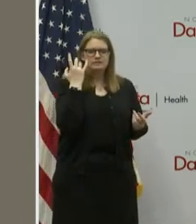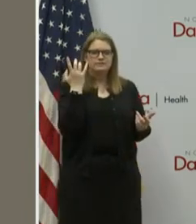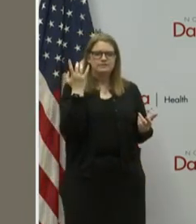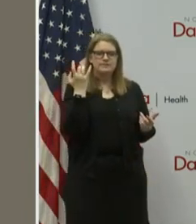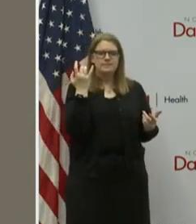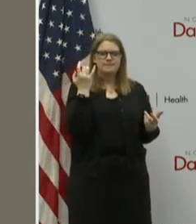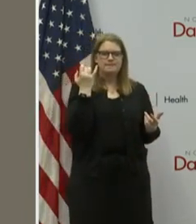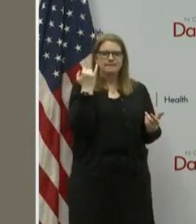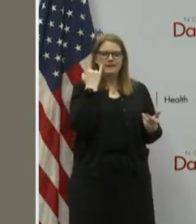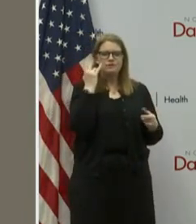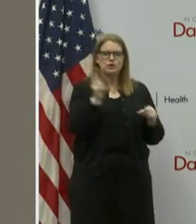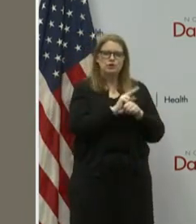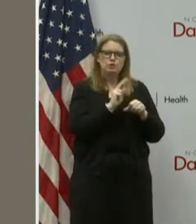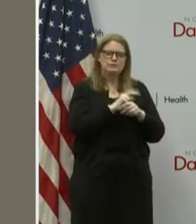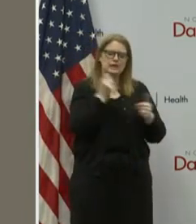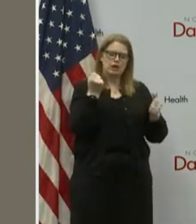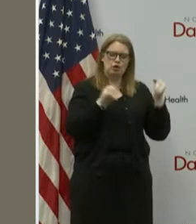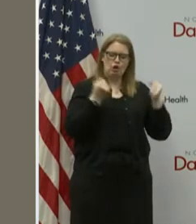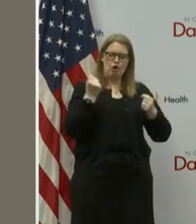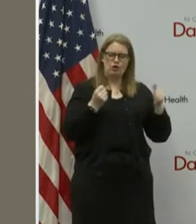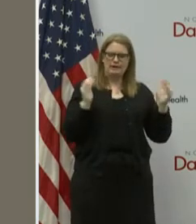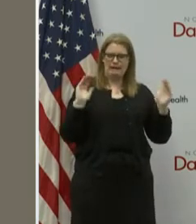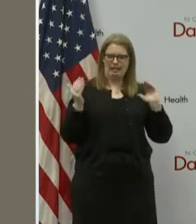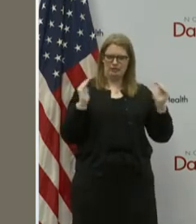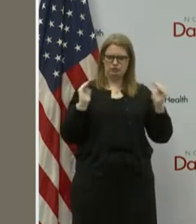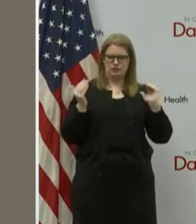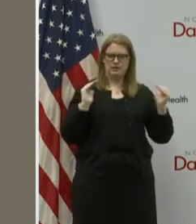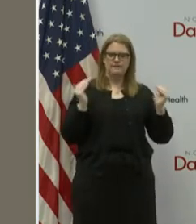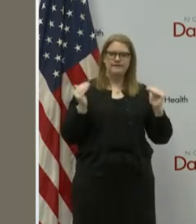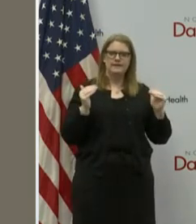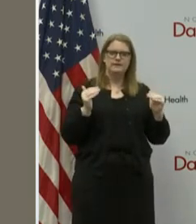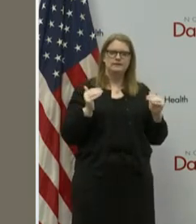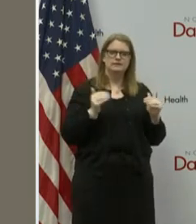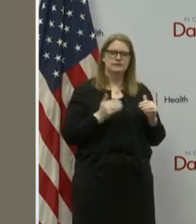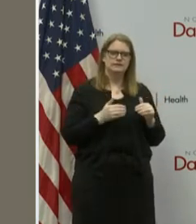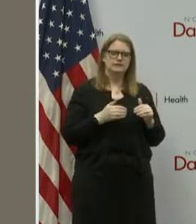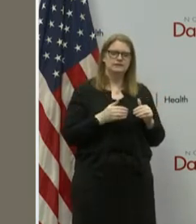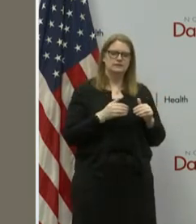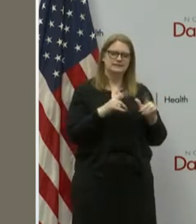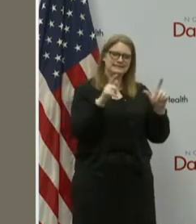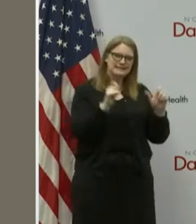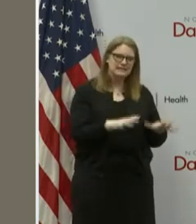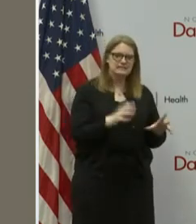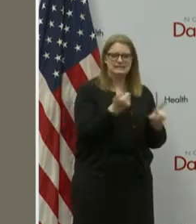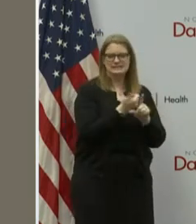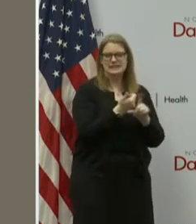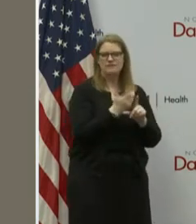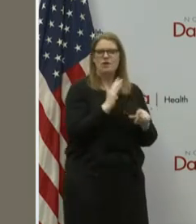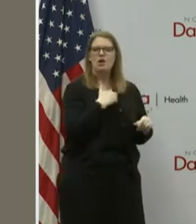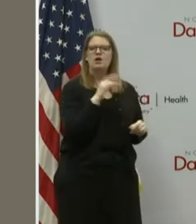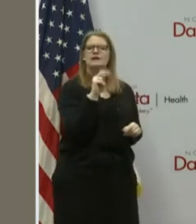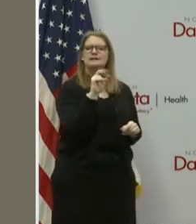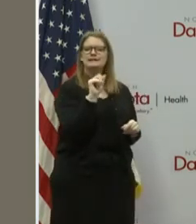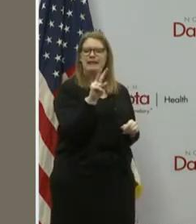TESTING IS -- SOME PEOPLE HAVE CALLED IT A GUIDE POST. IF YOU USE AN AUTOMOTIVE